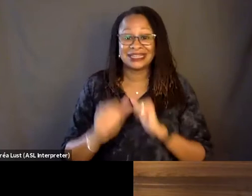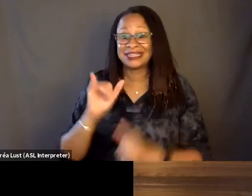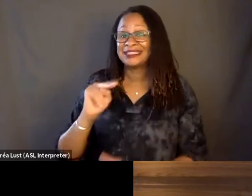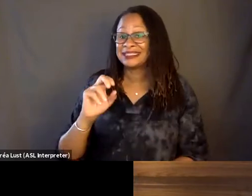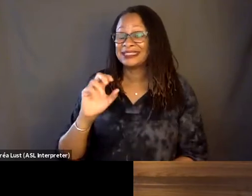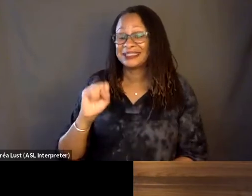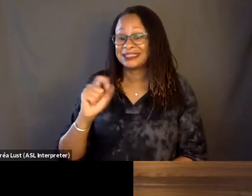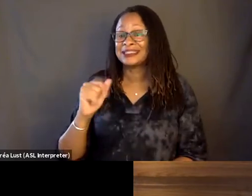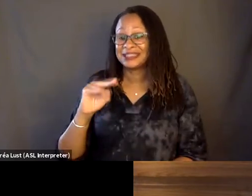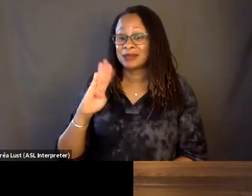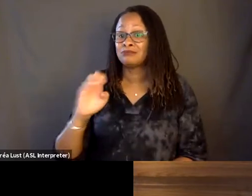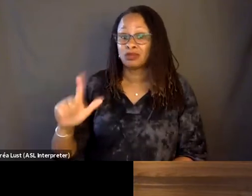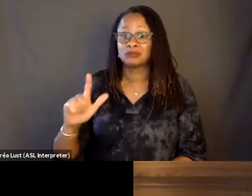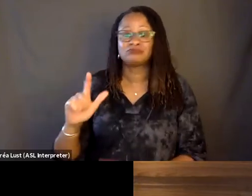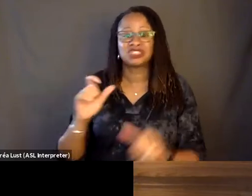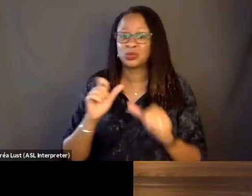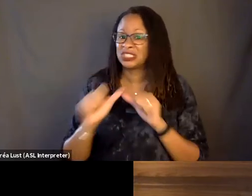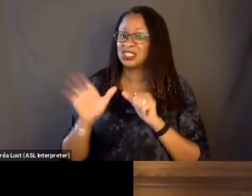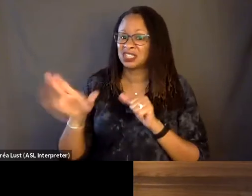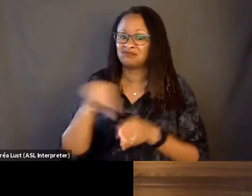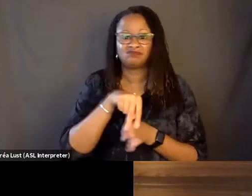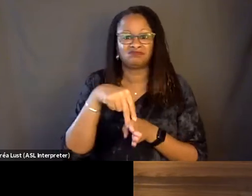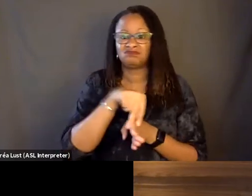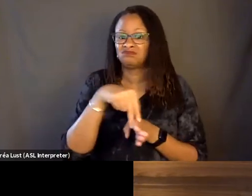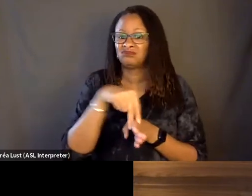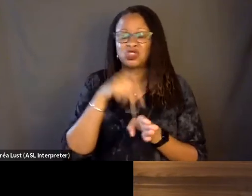she was still on the fence. And we had not filmed anything.